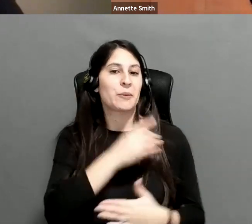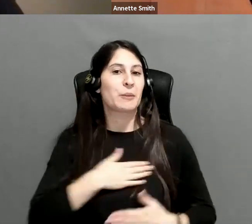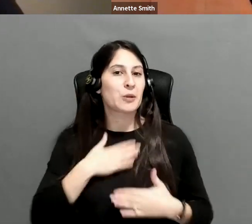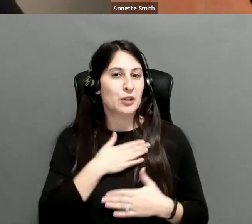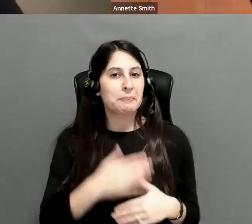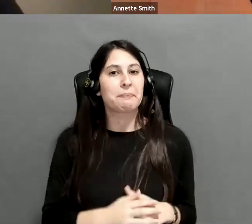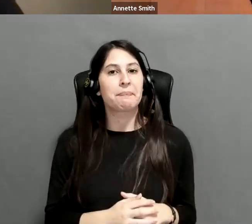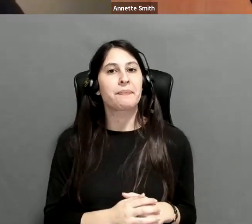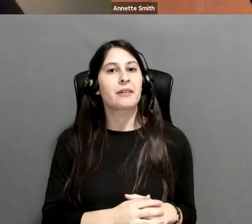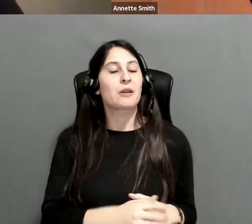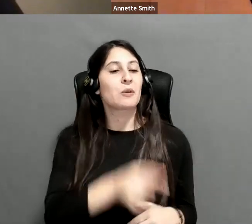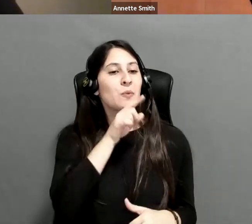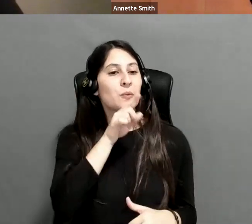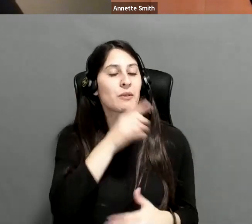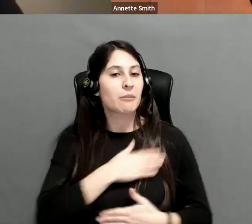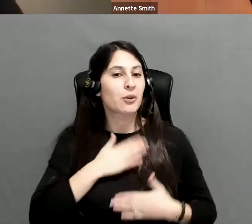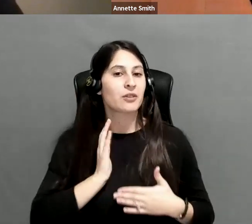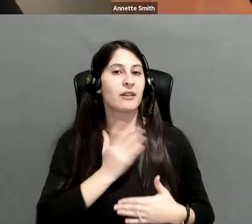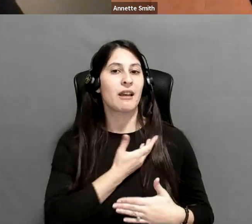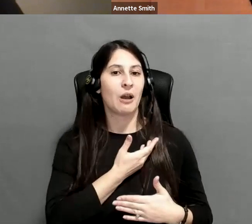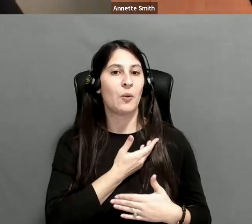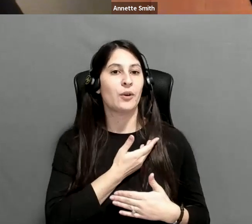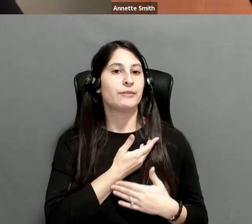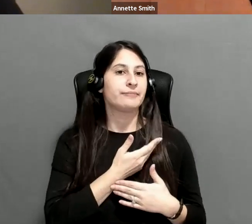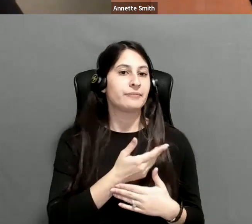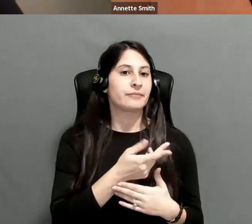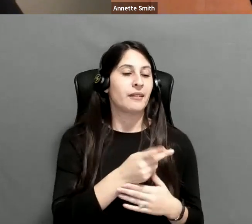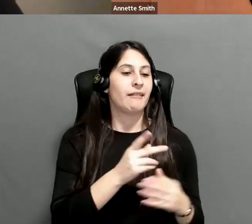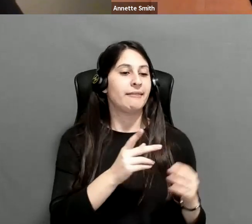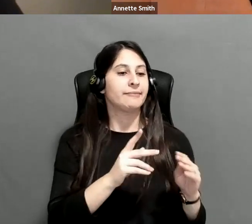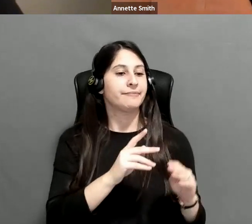Kathryn, any last minute thing. No, that's it, thank you everybody for